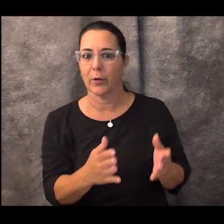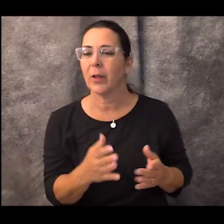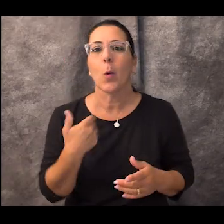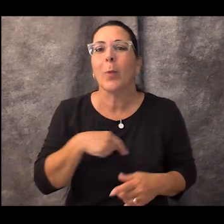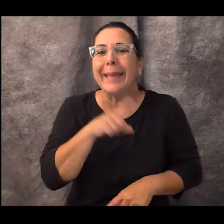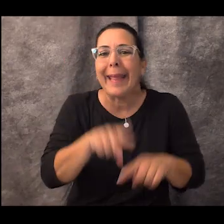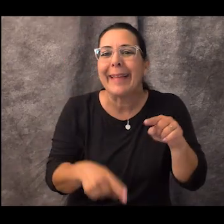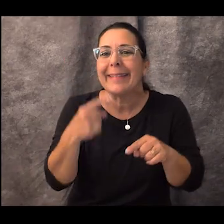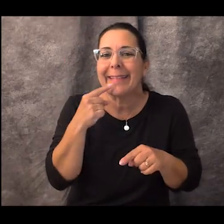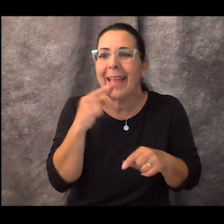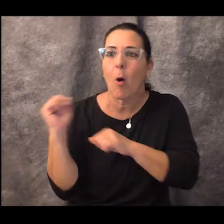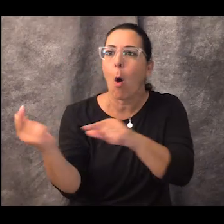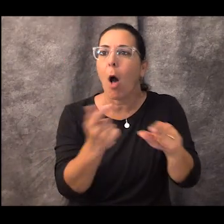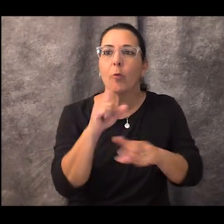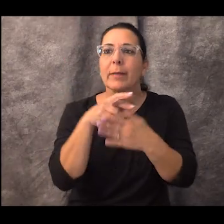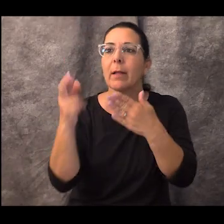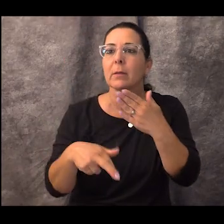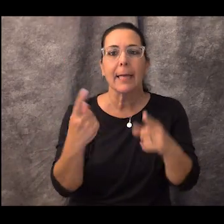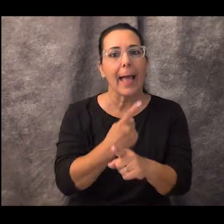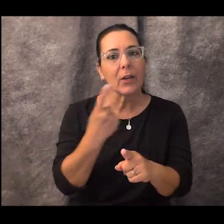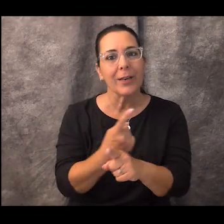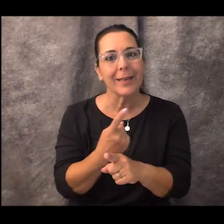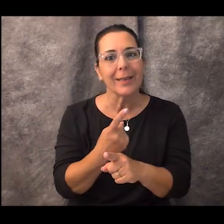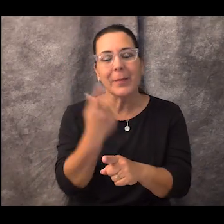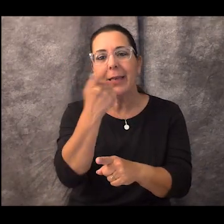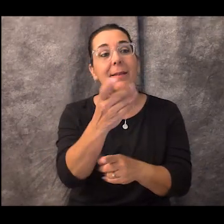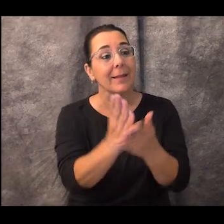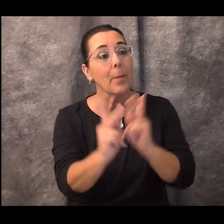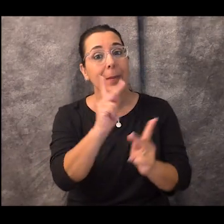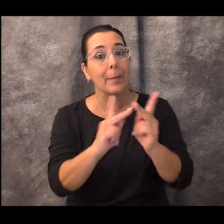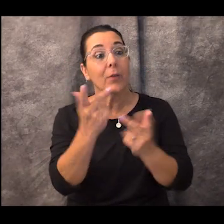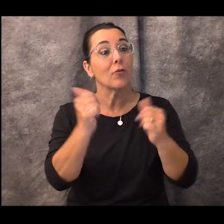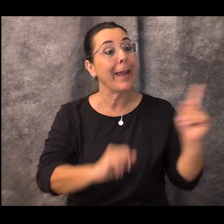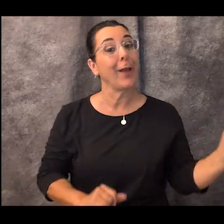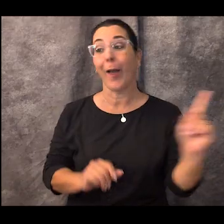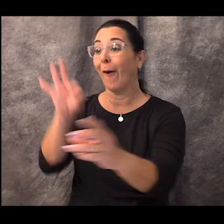results are accurate and they represent the will of the people who were turned away on Election Day, right?